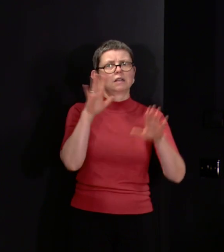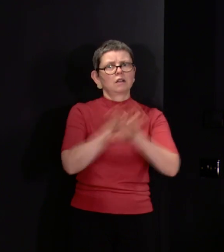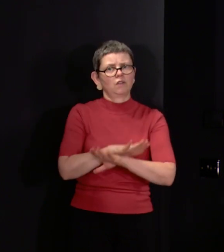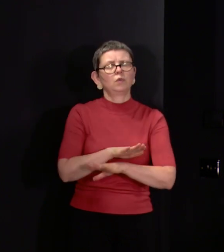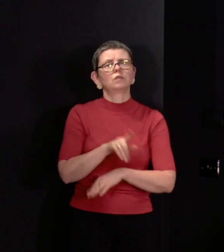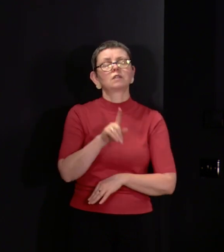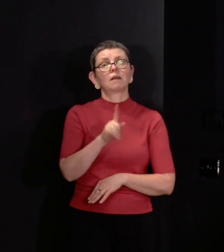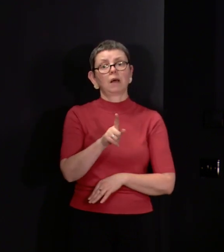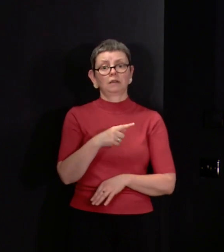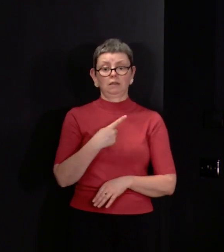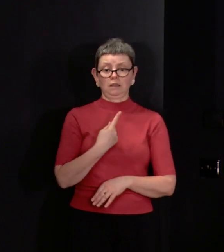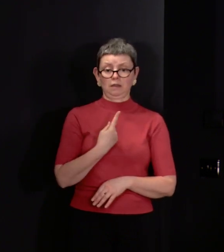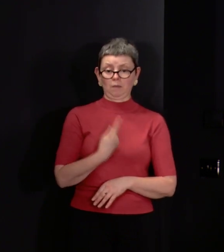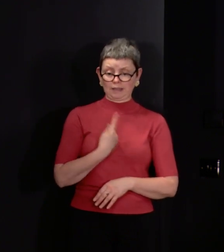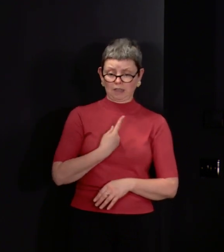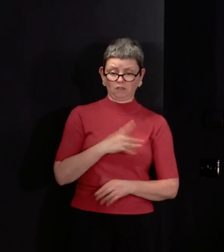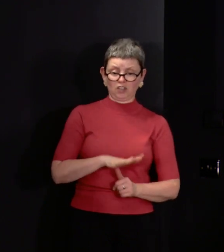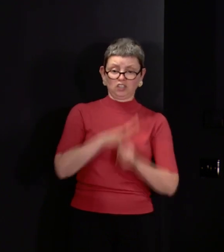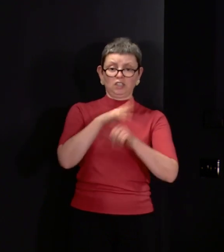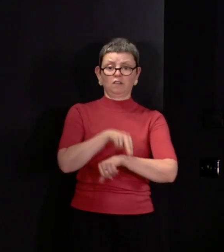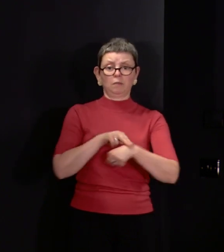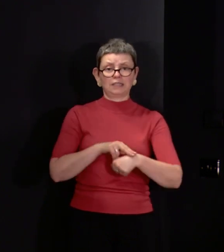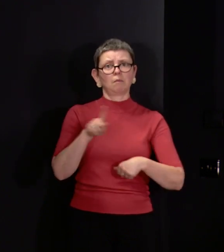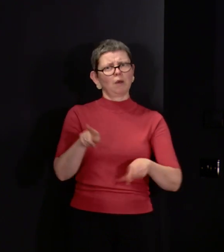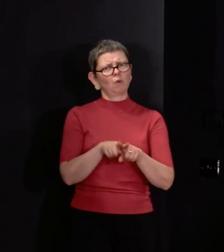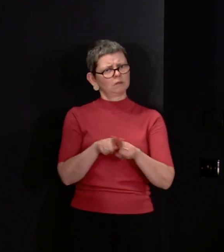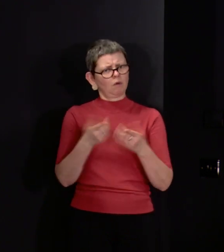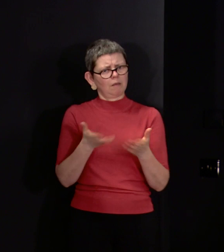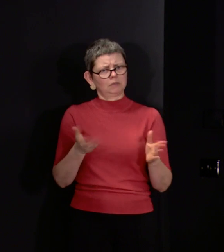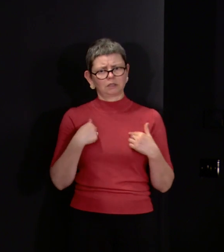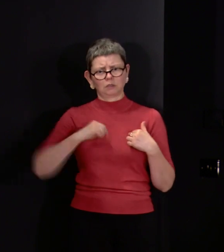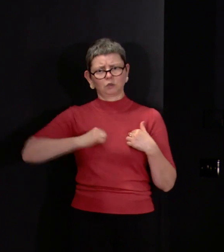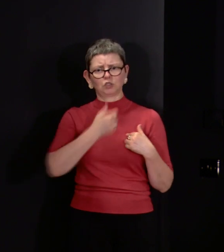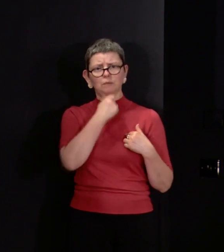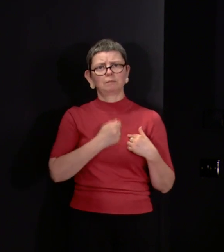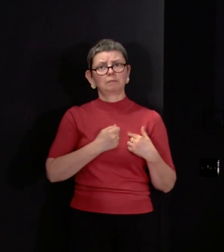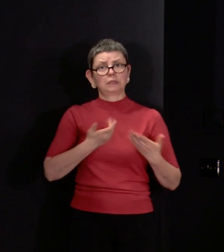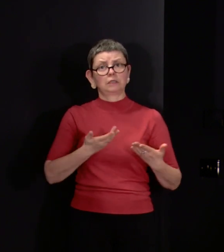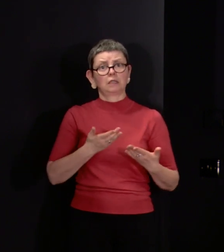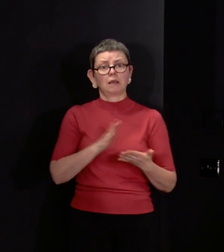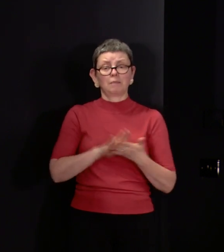but also as a citizen, the essence is, you cannot be outside your own home unless you